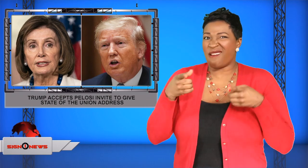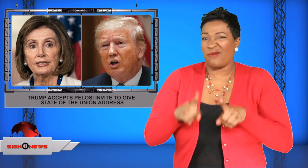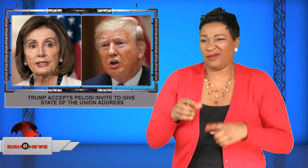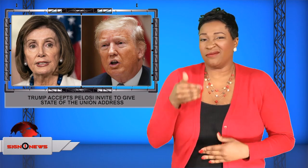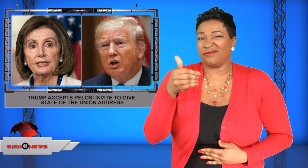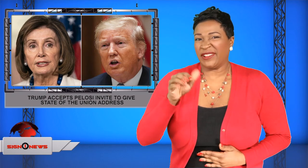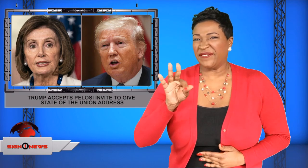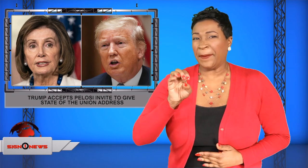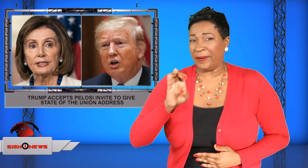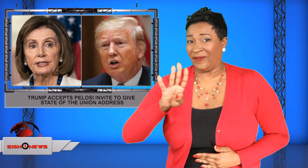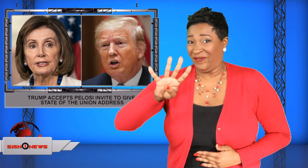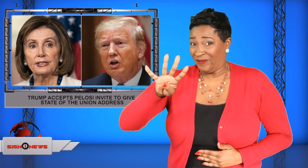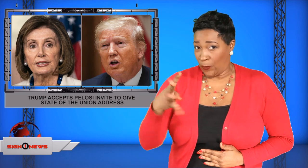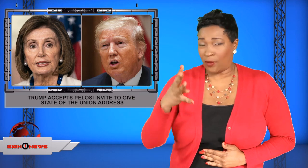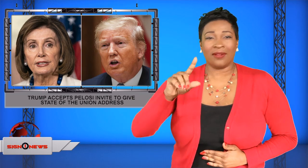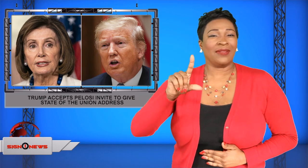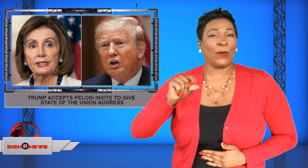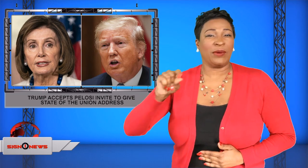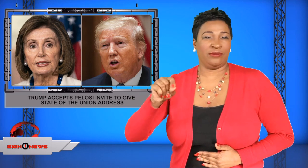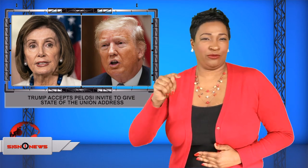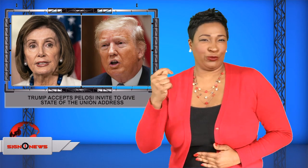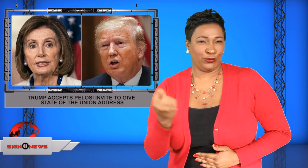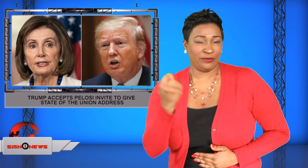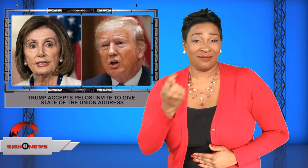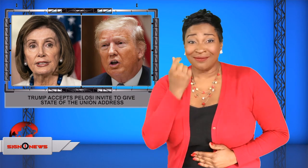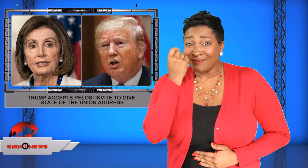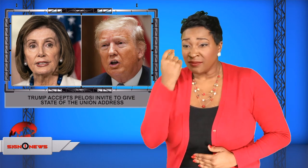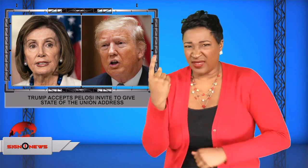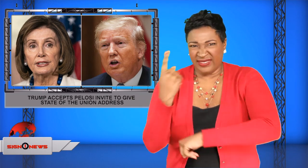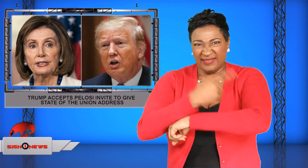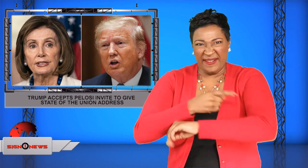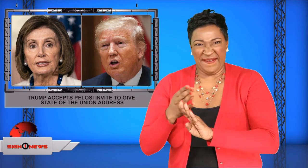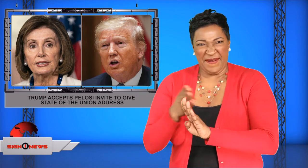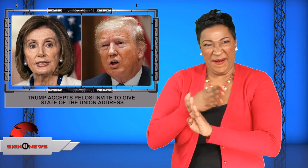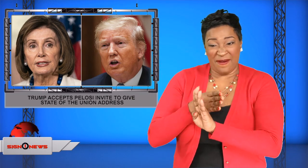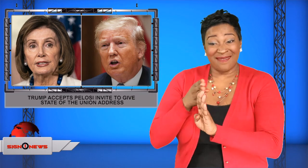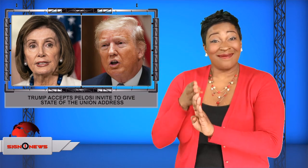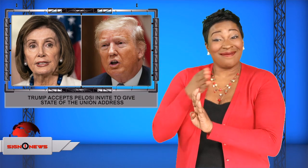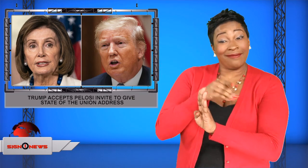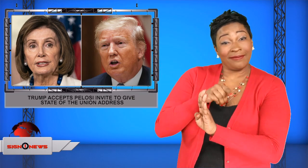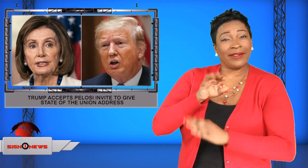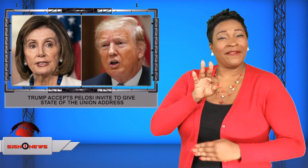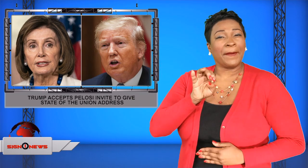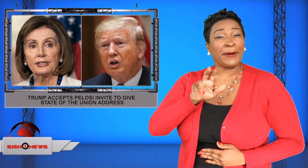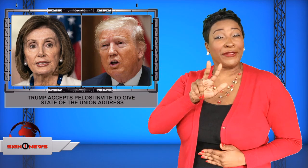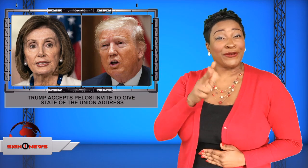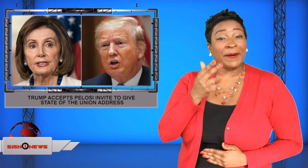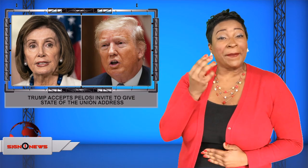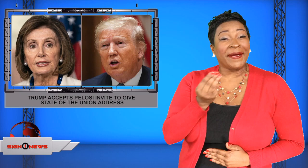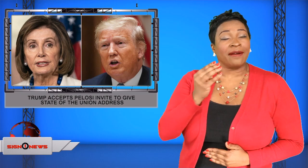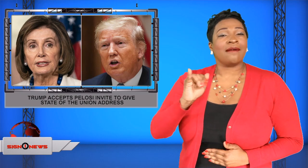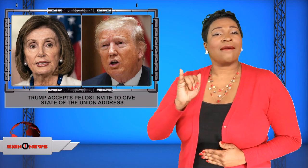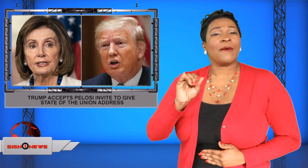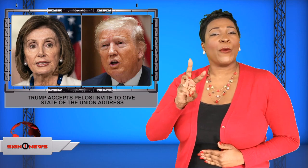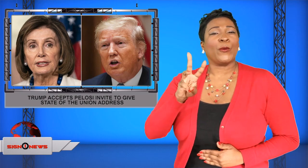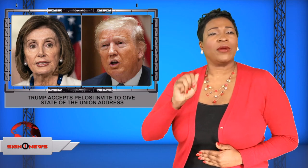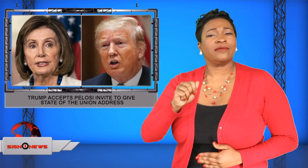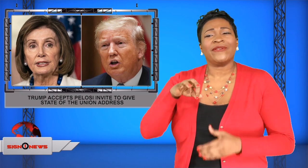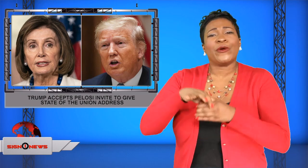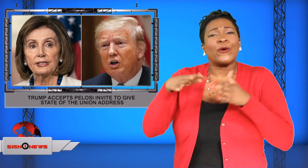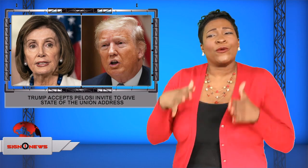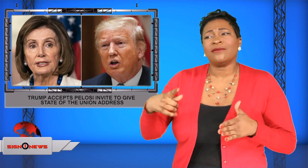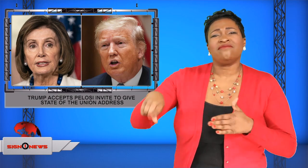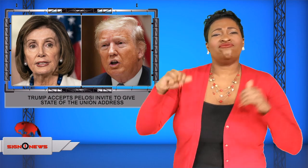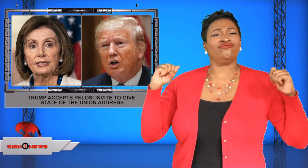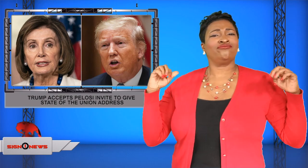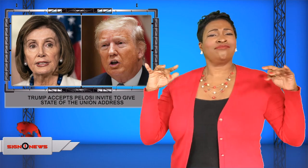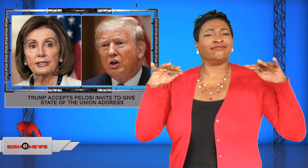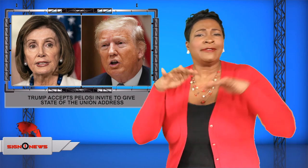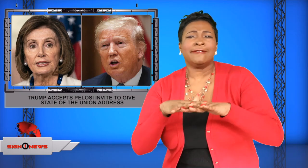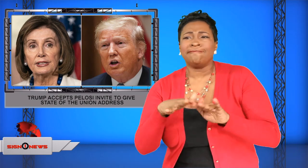The speech would take place on Tuesday, February 4, 2020 which is one day after the Iowa caucuses,